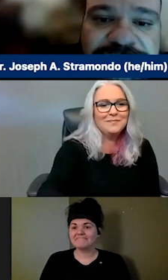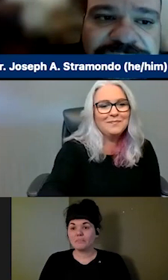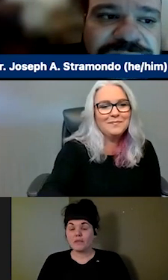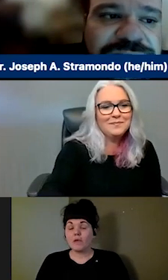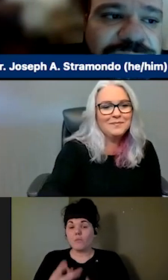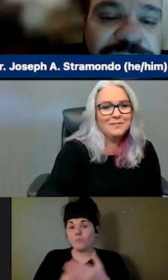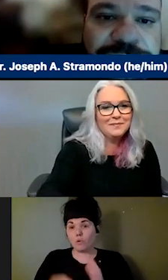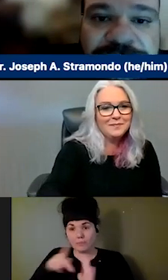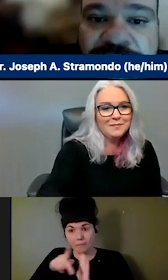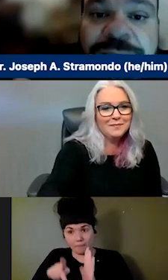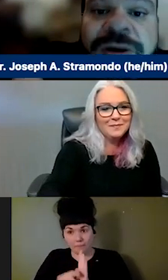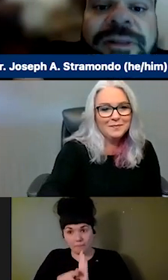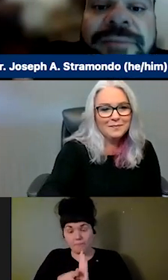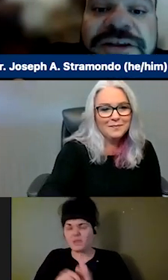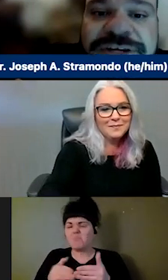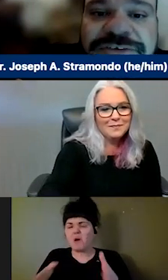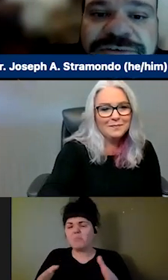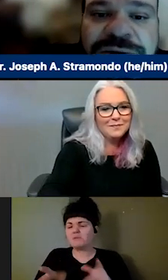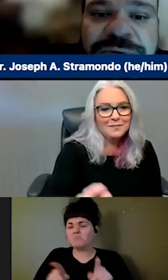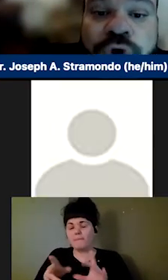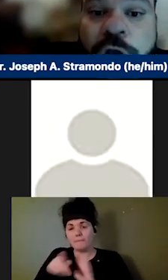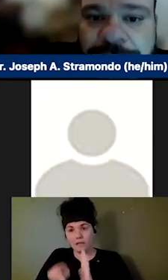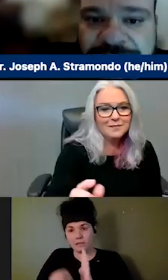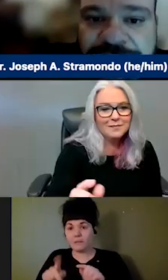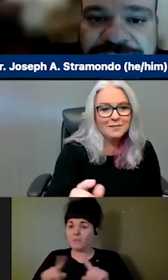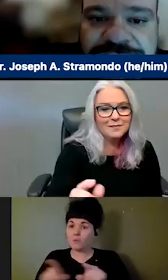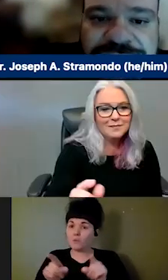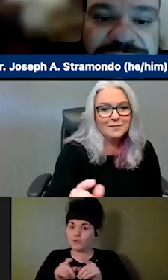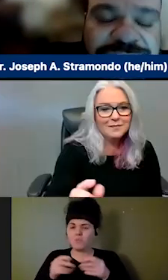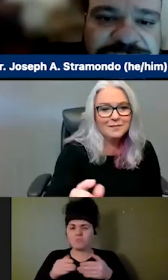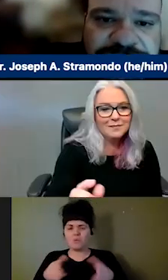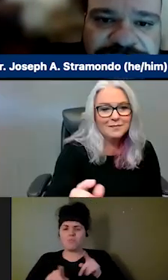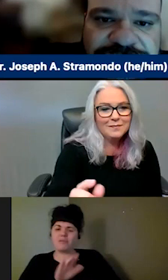imagination. When we talk about institutions